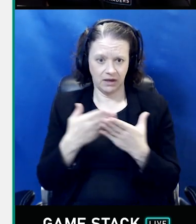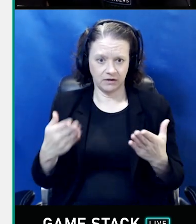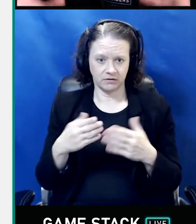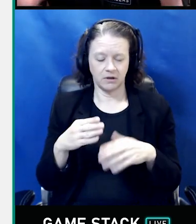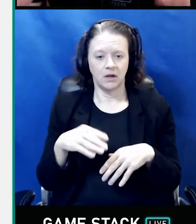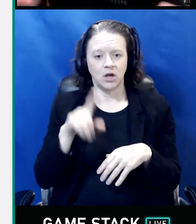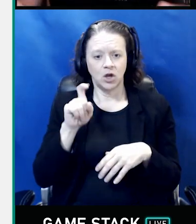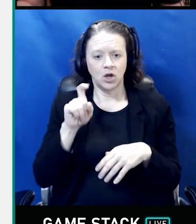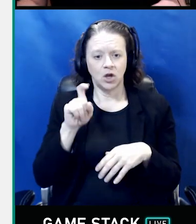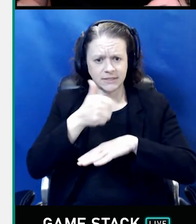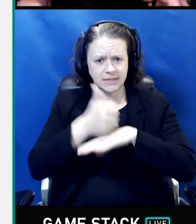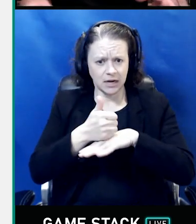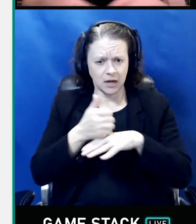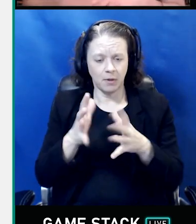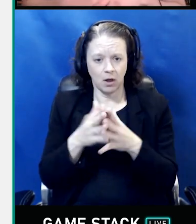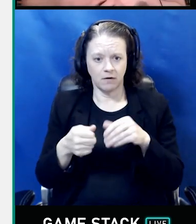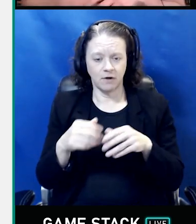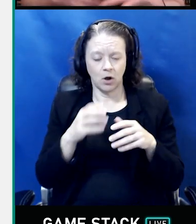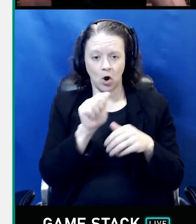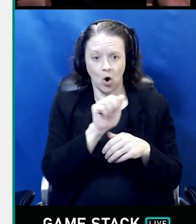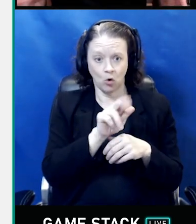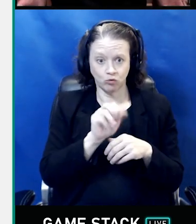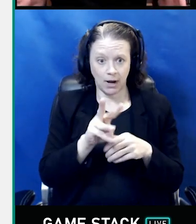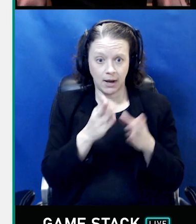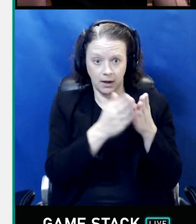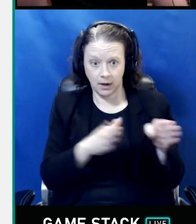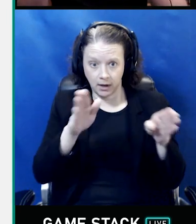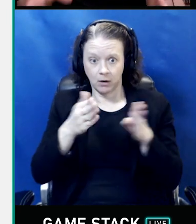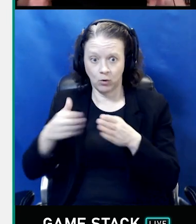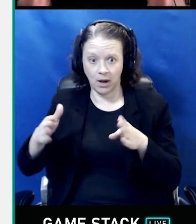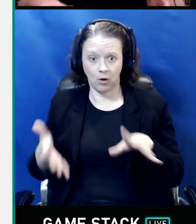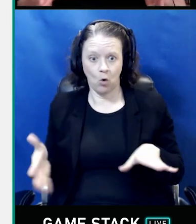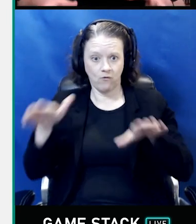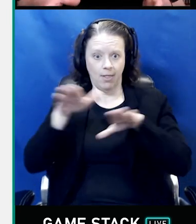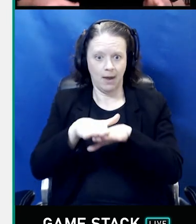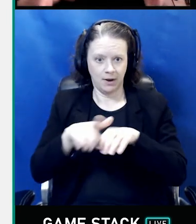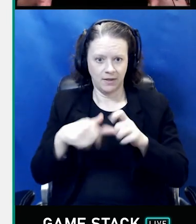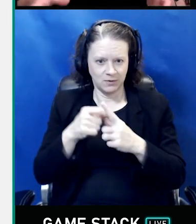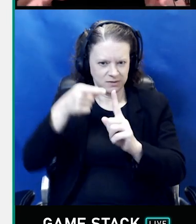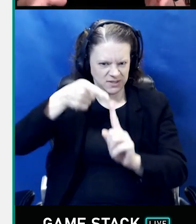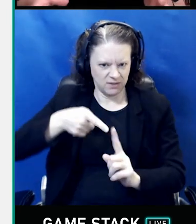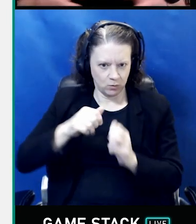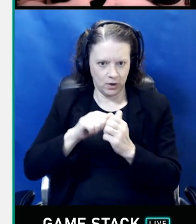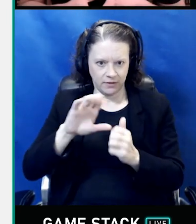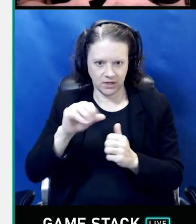overlapping arrays and it was very specific to the shader that you were working on at that moment, and you